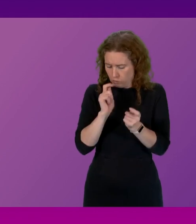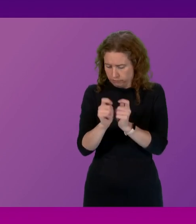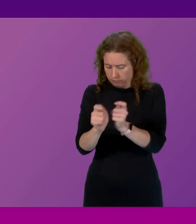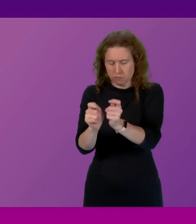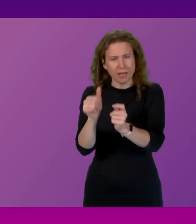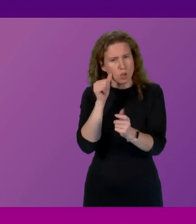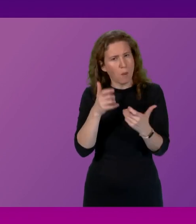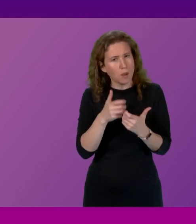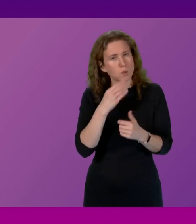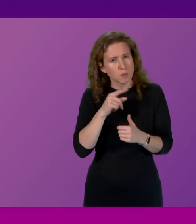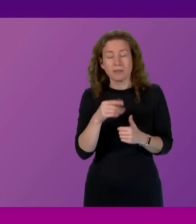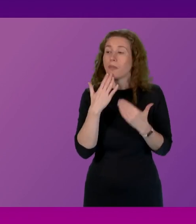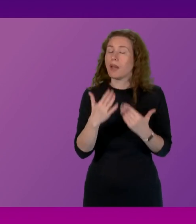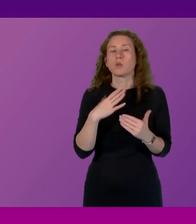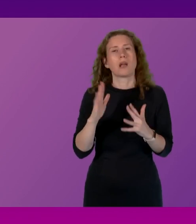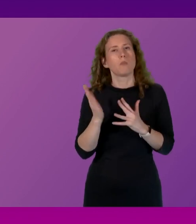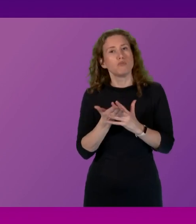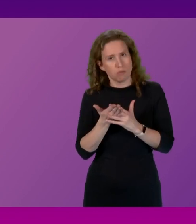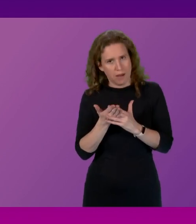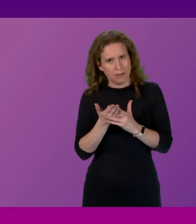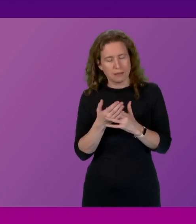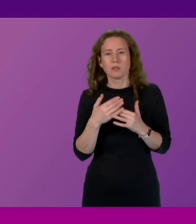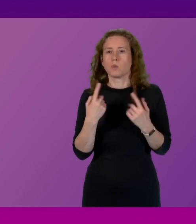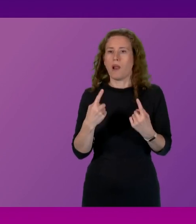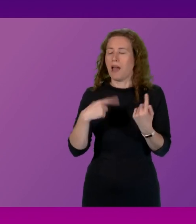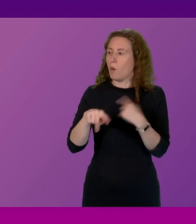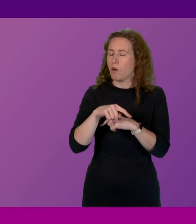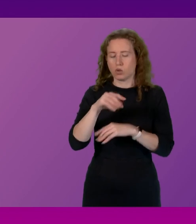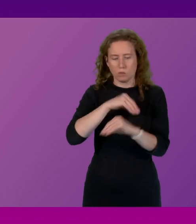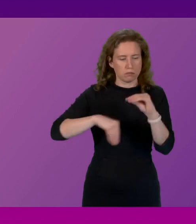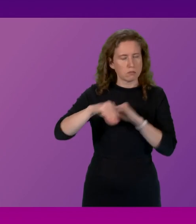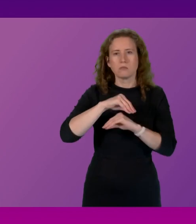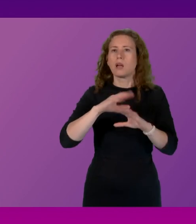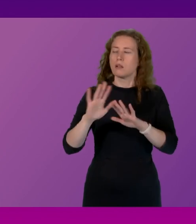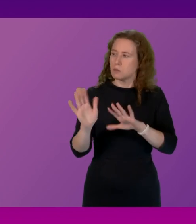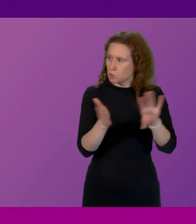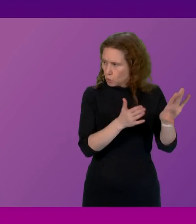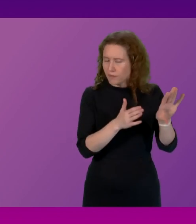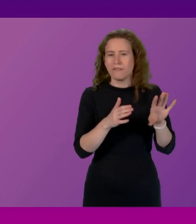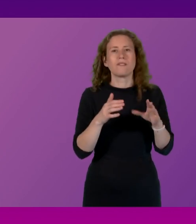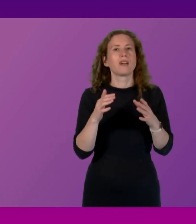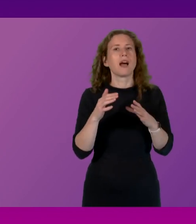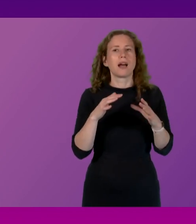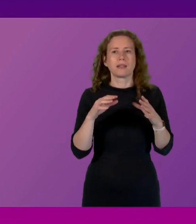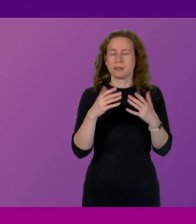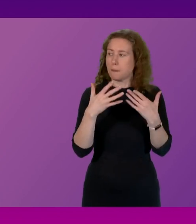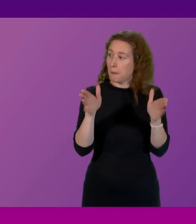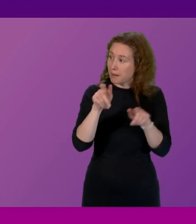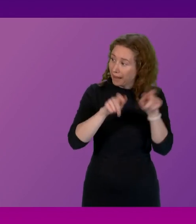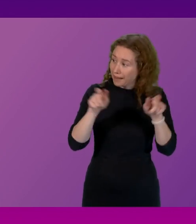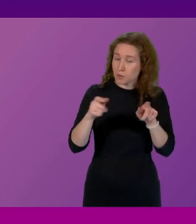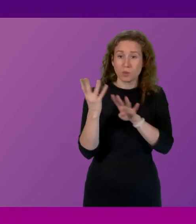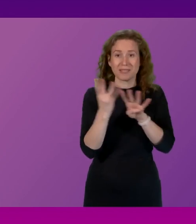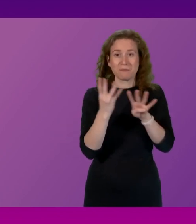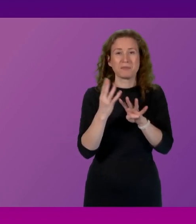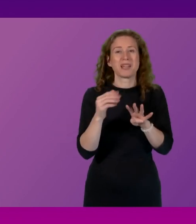We will have a short suspension to allow members of the public who are leaving the gallery